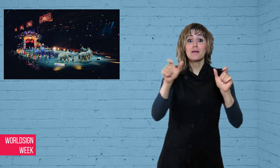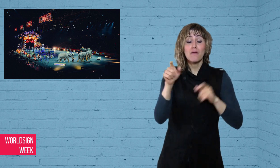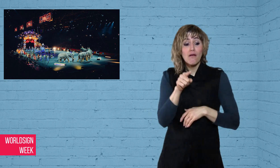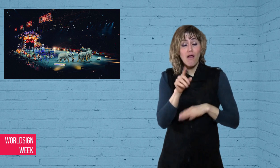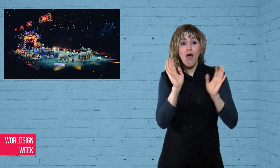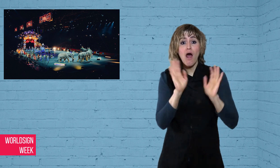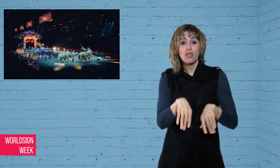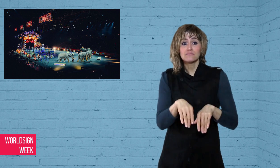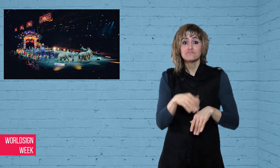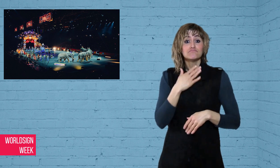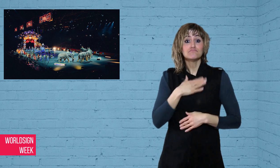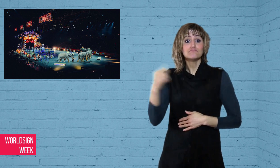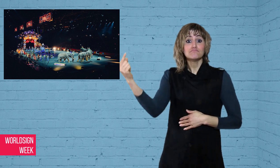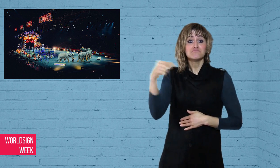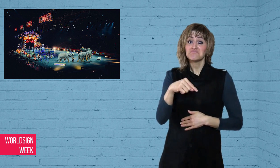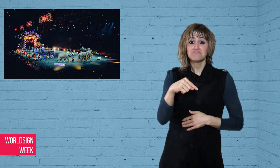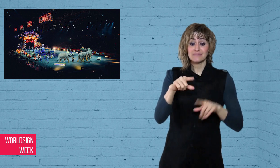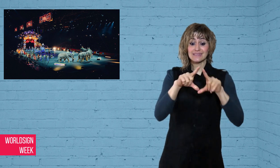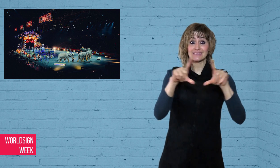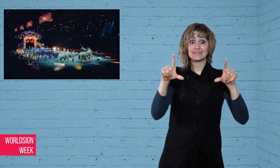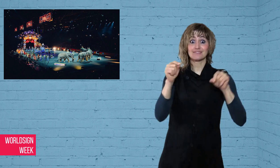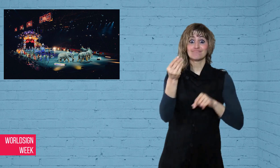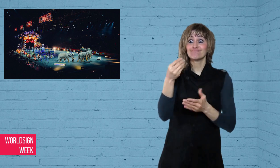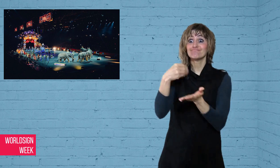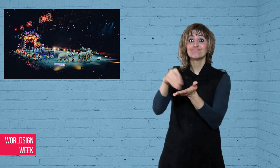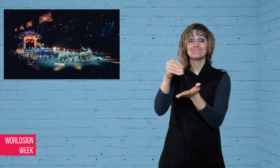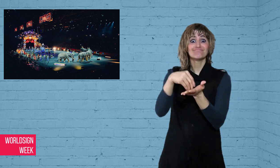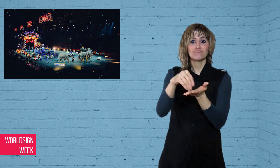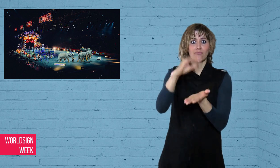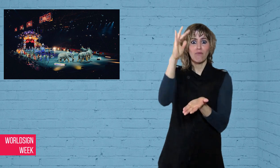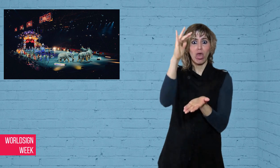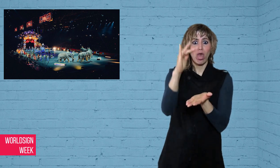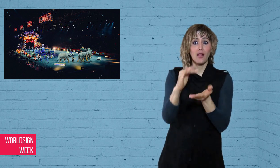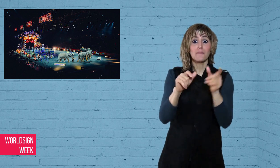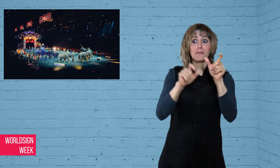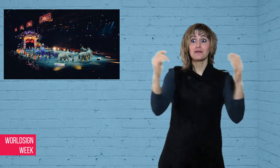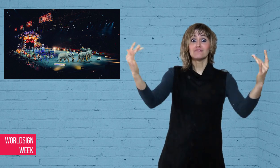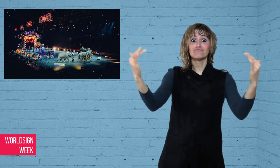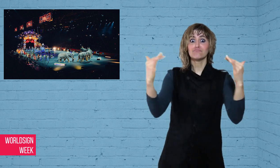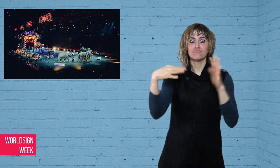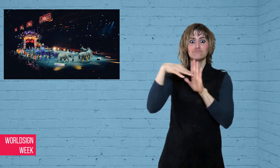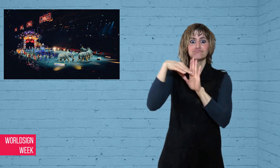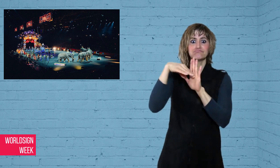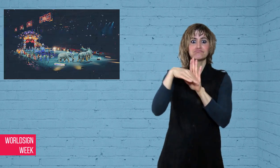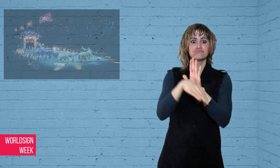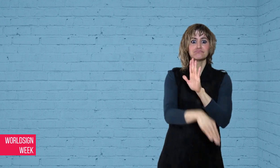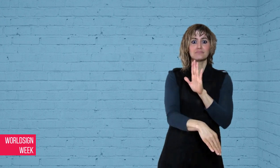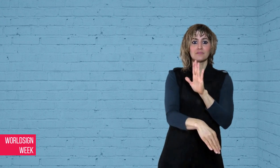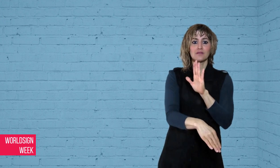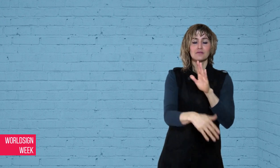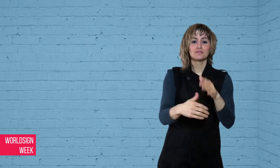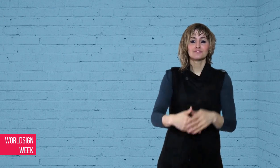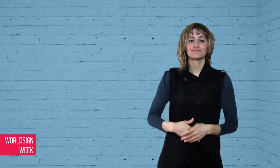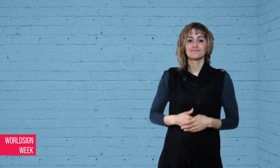removed from their shows.